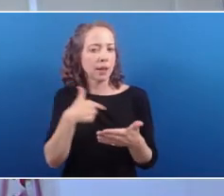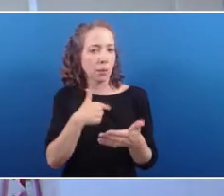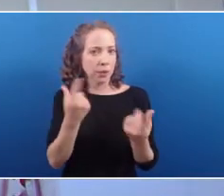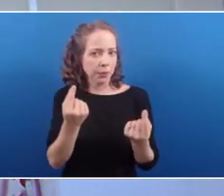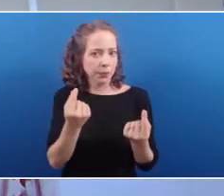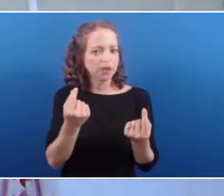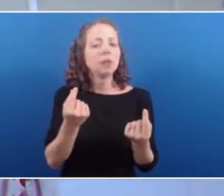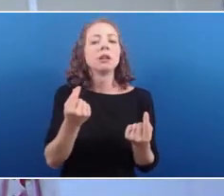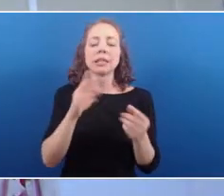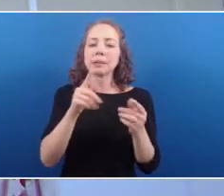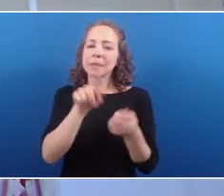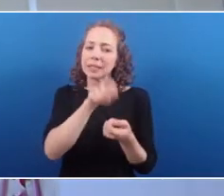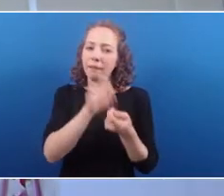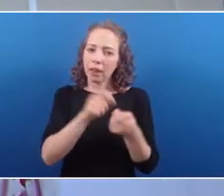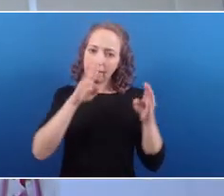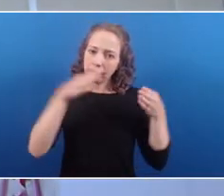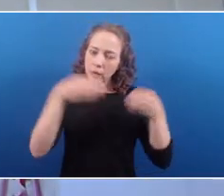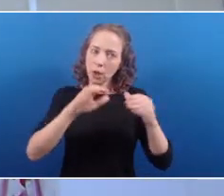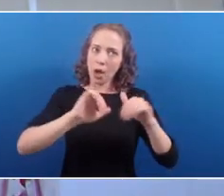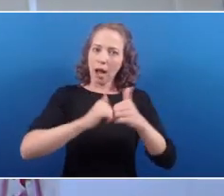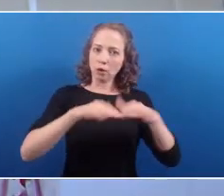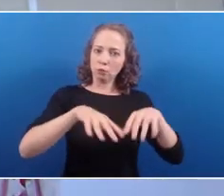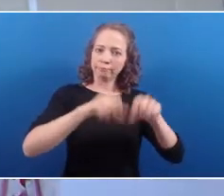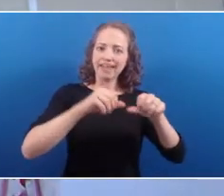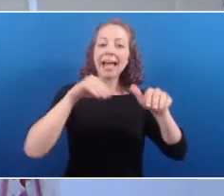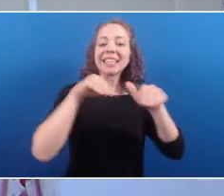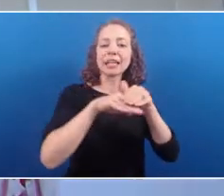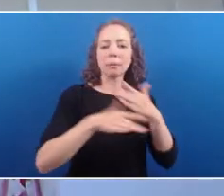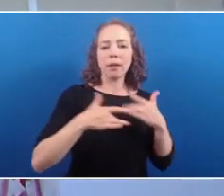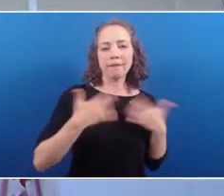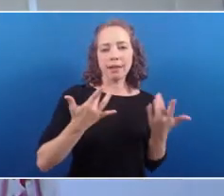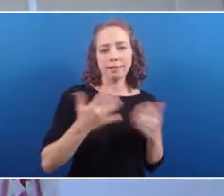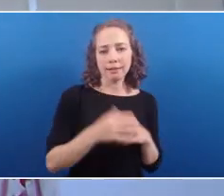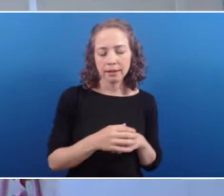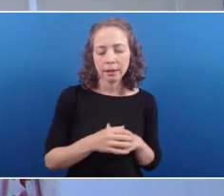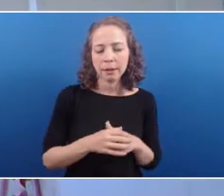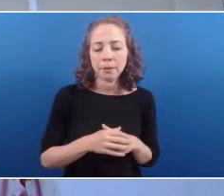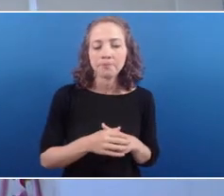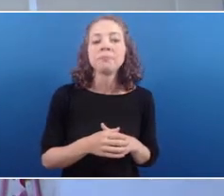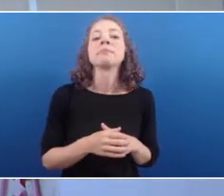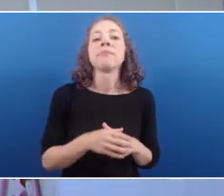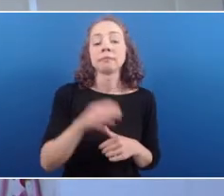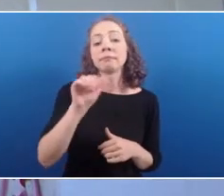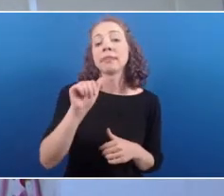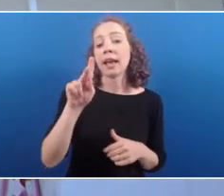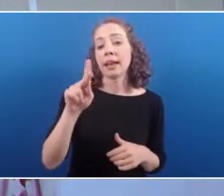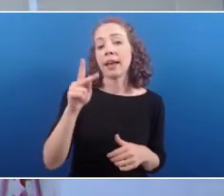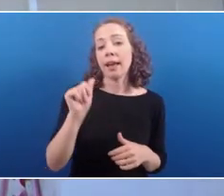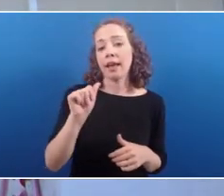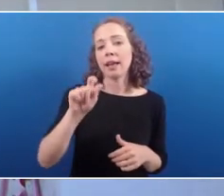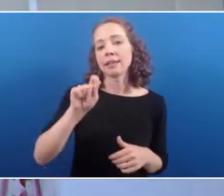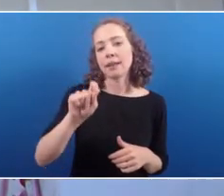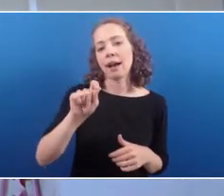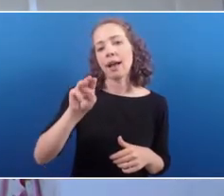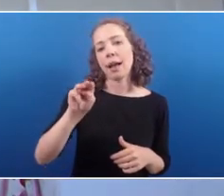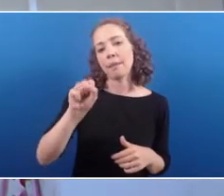how to have an accessible event and so, again, that link is aka.ms/Accessibleevents.